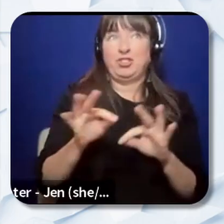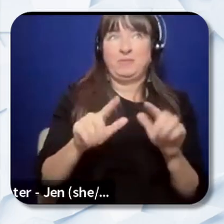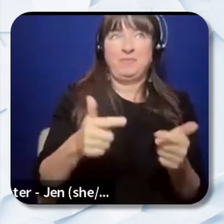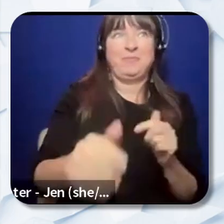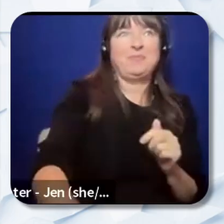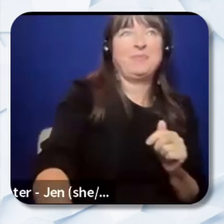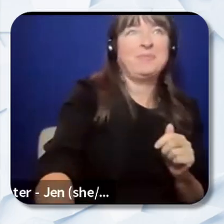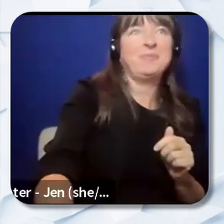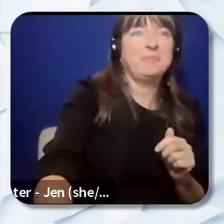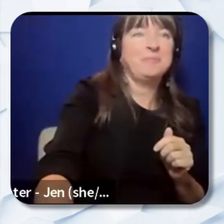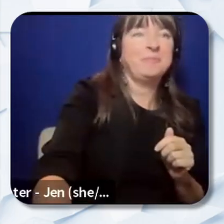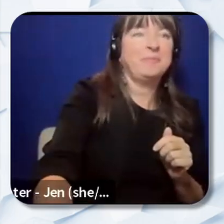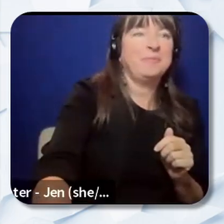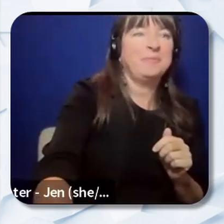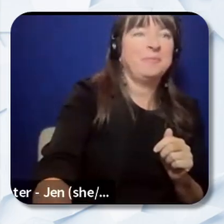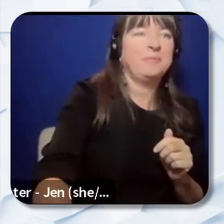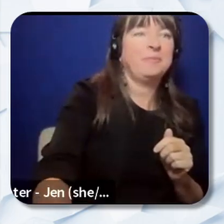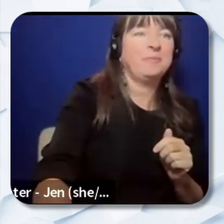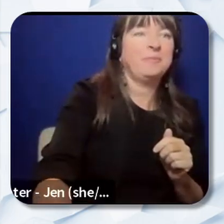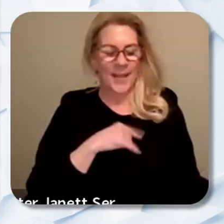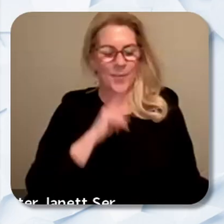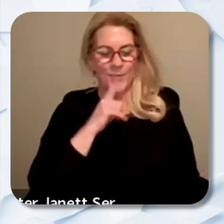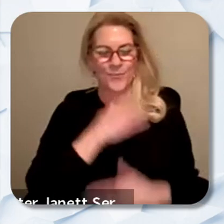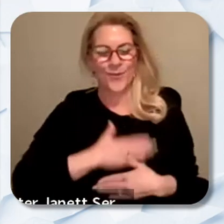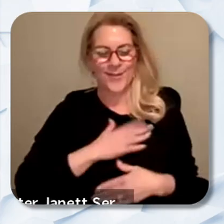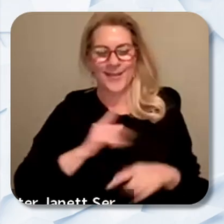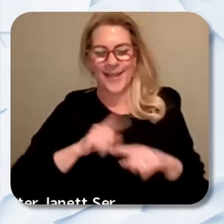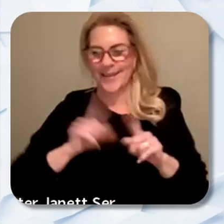really just appreciate the different points of views and reflection as a coach role and